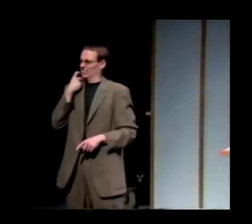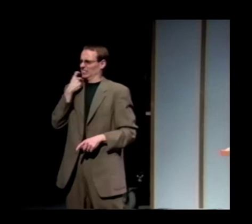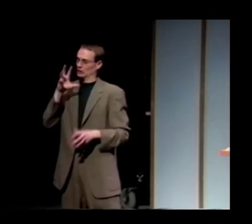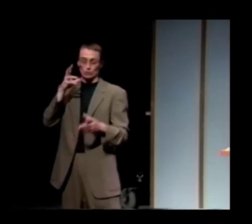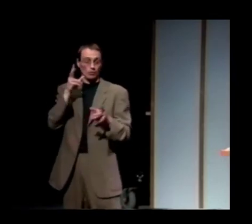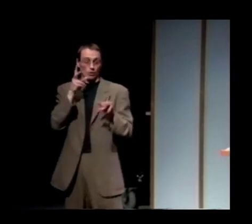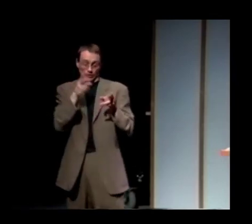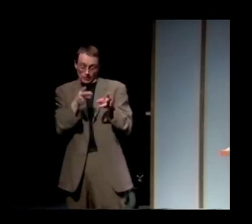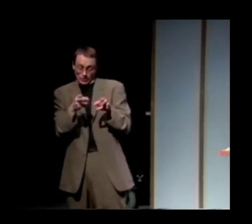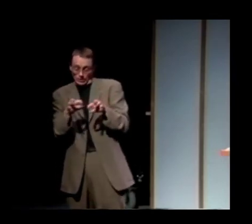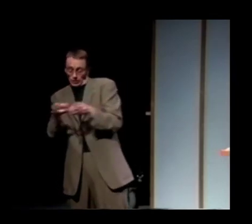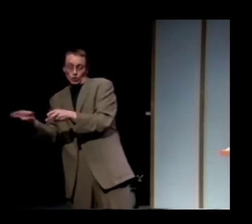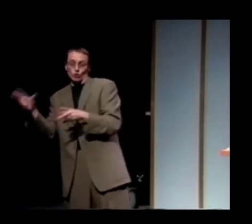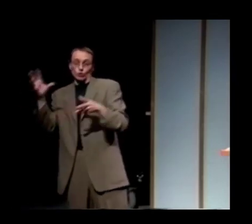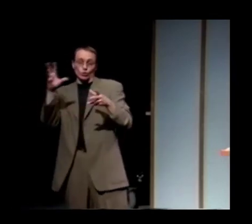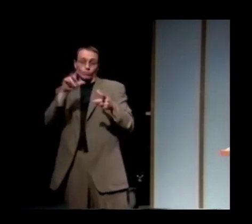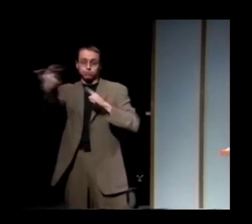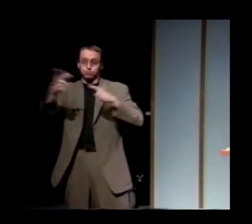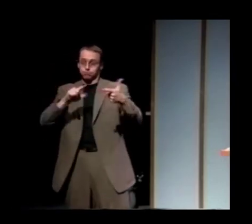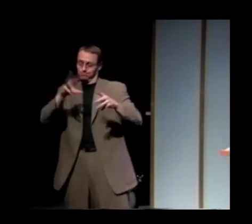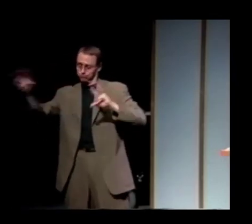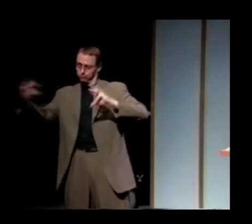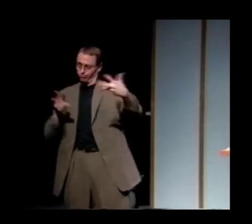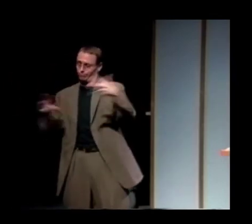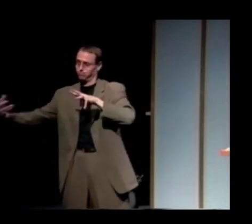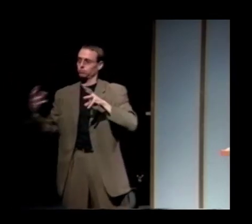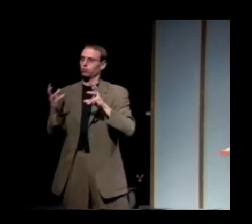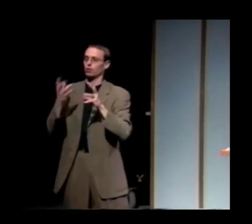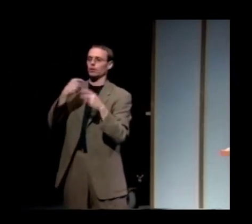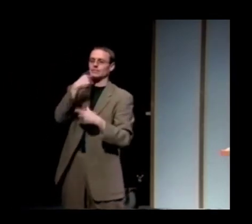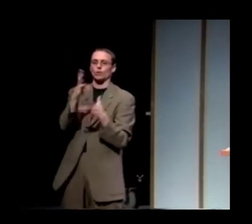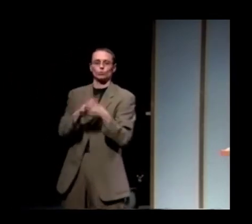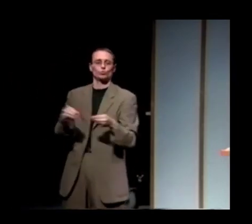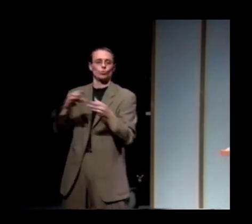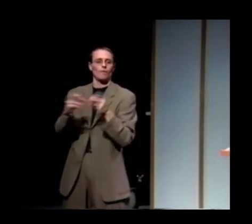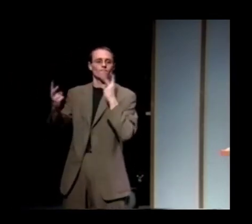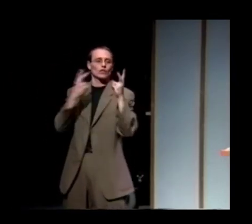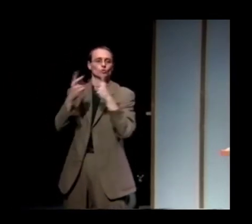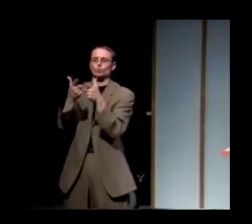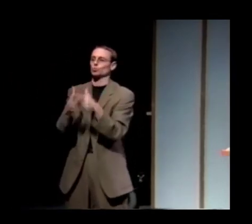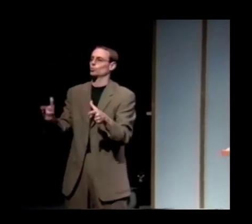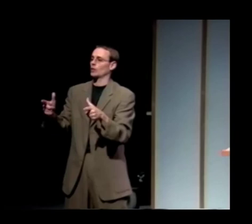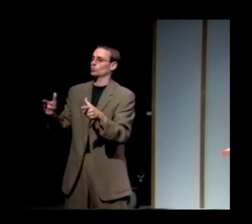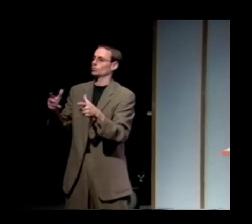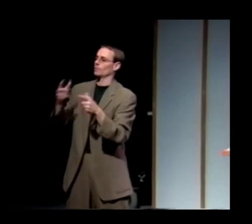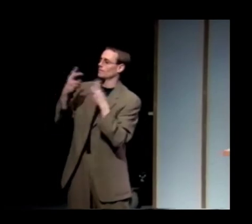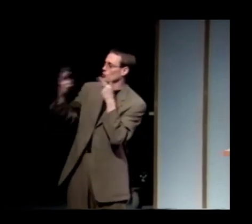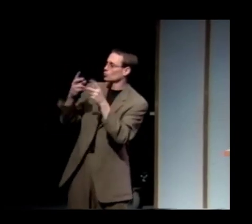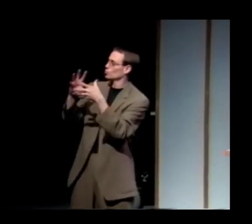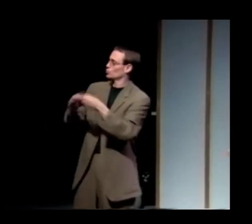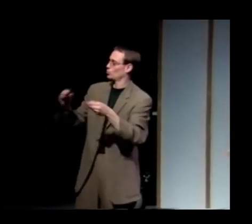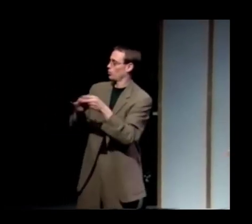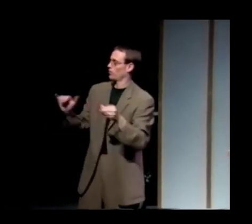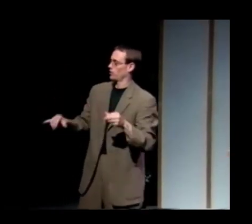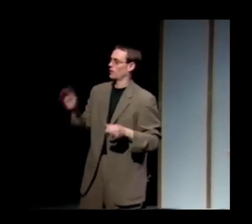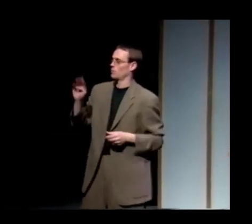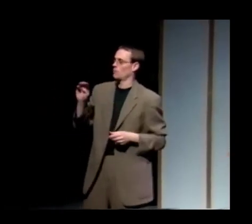MONTAGE. THAT'S WHAT WE JUST SAW, THAT REAL FAST INTERPLAY OF CUTTING BACK AND FORTH. THAT TELLS THE STORY WITH VISUAL LANGUAGE, OK?